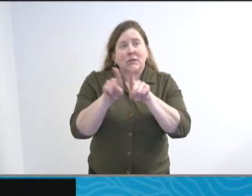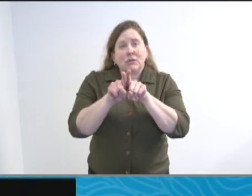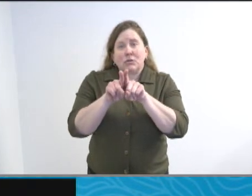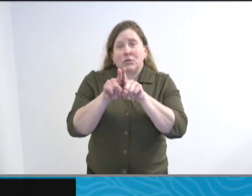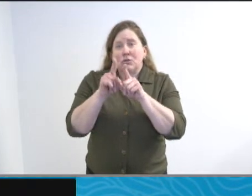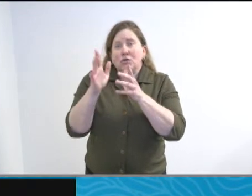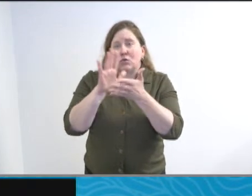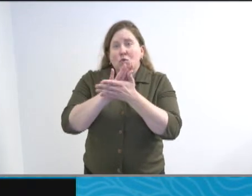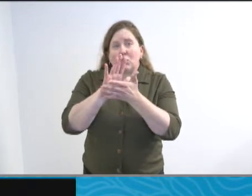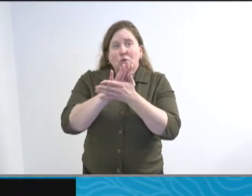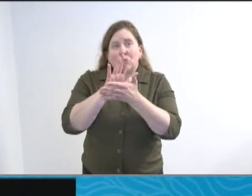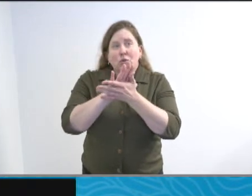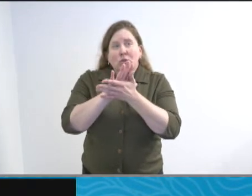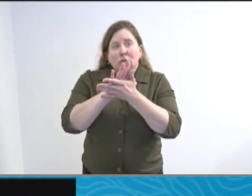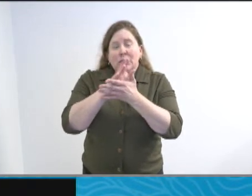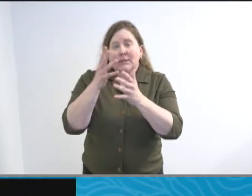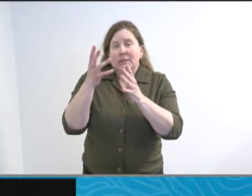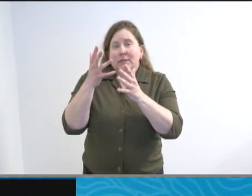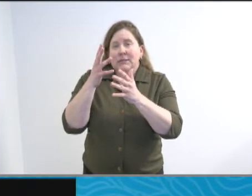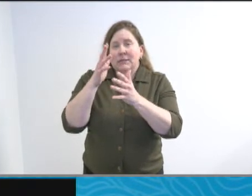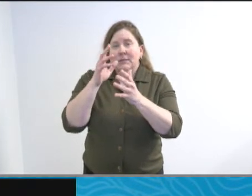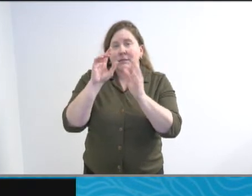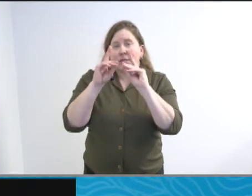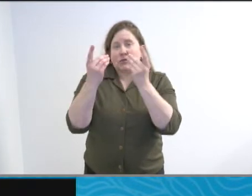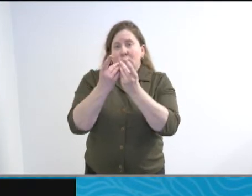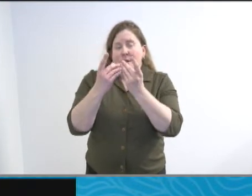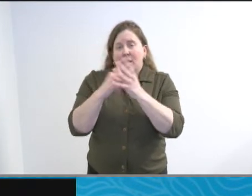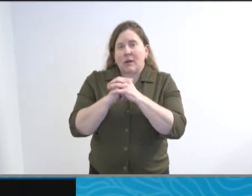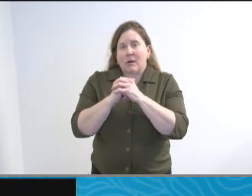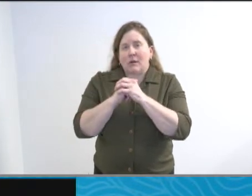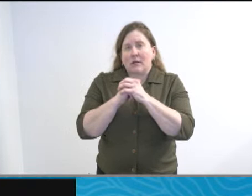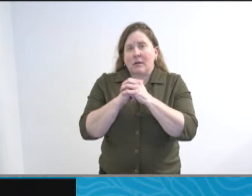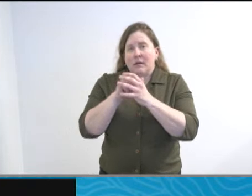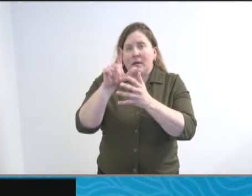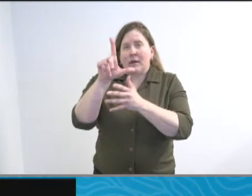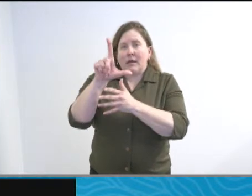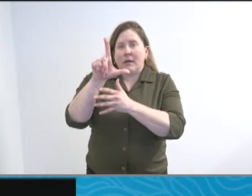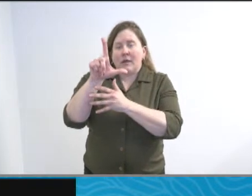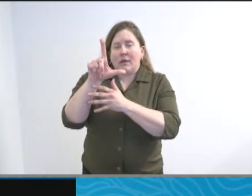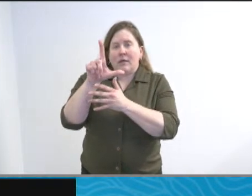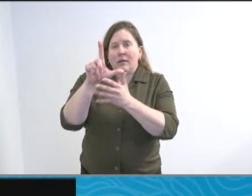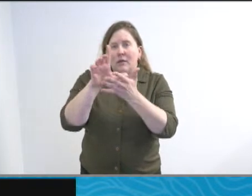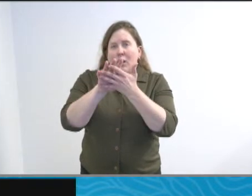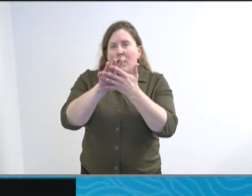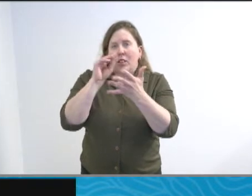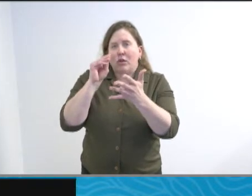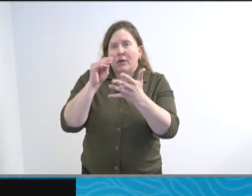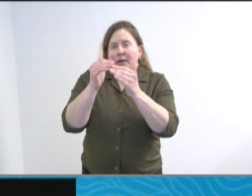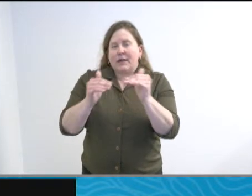And so I highly recommend looking at the LASP or Learning Acceleration Support Plan